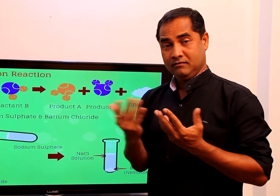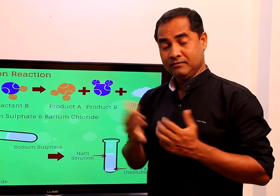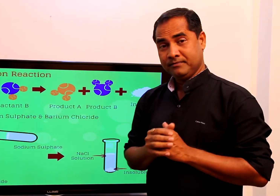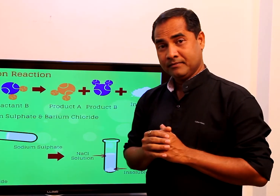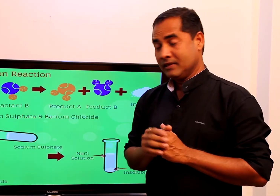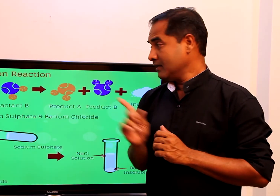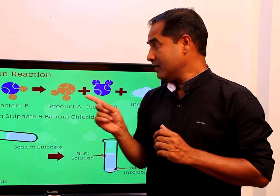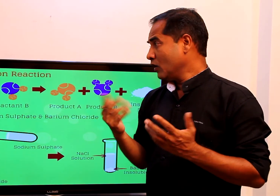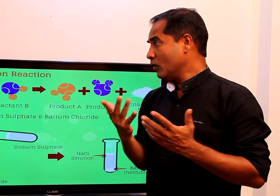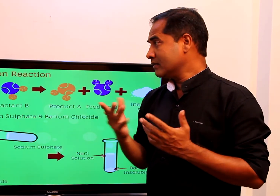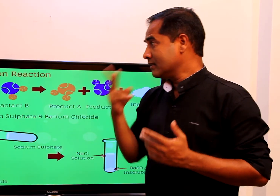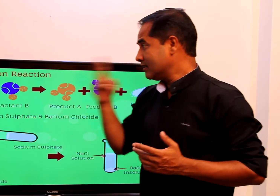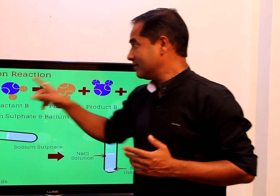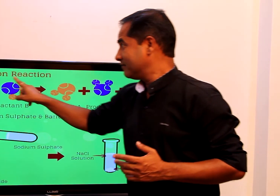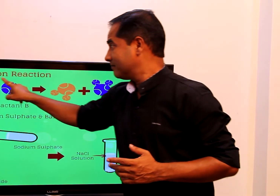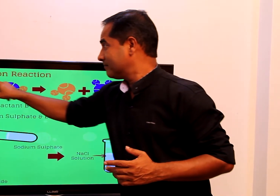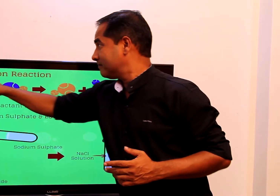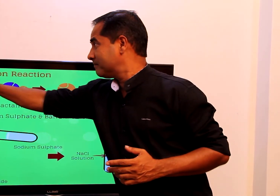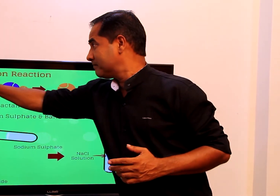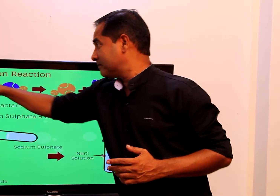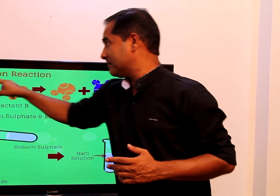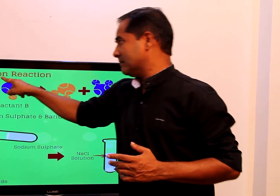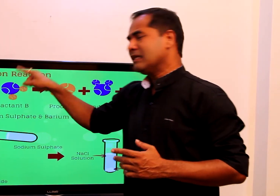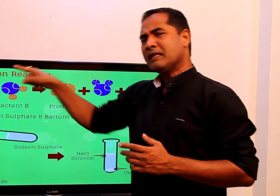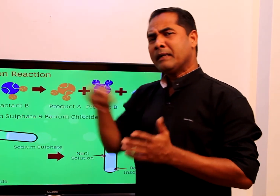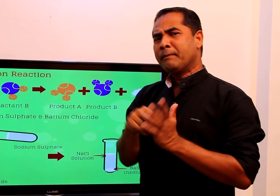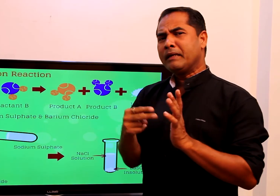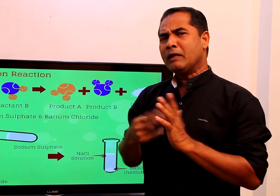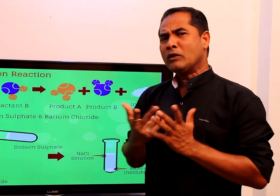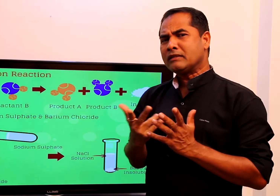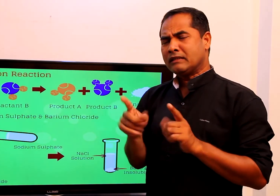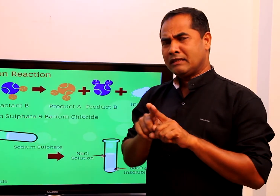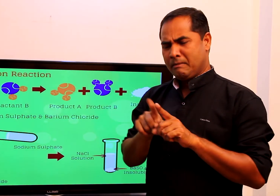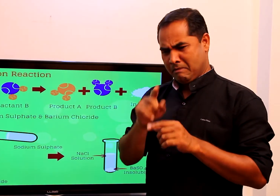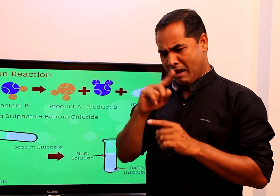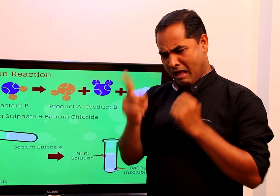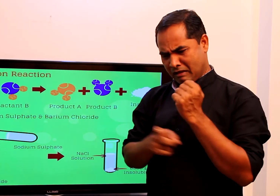Another type of chemical reaction is precipitation reaction.